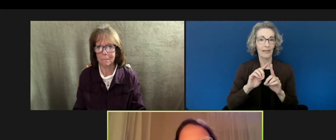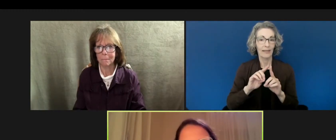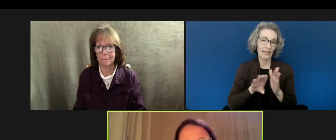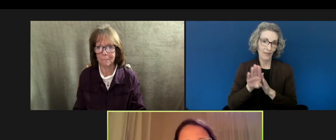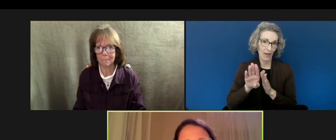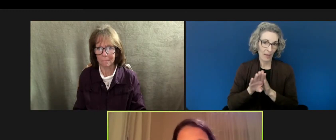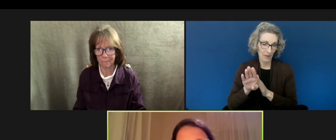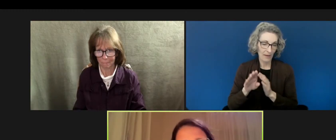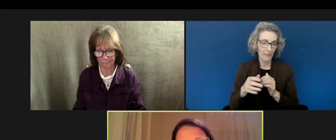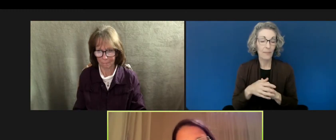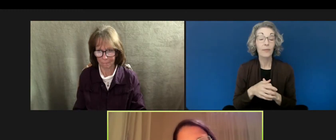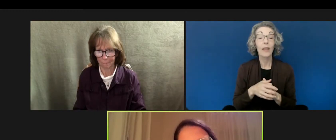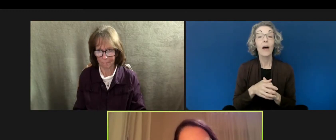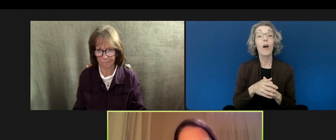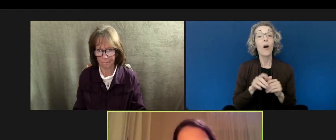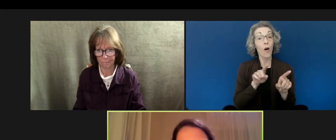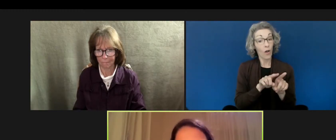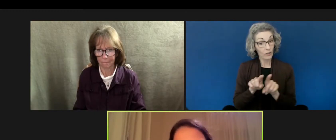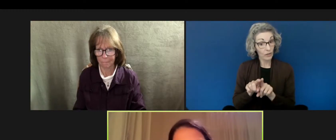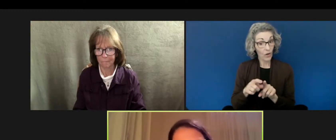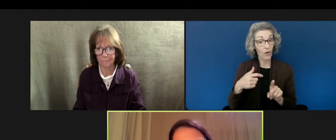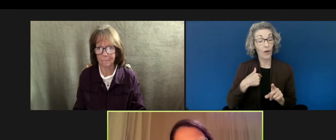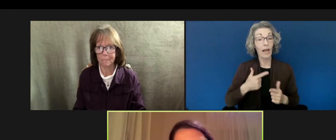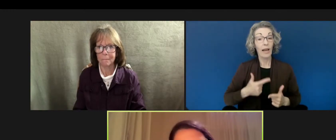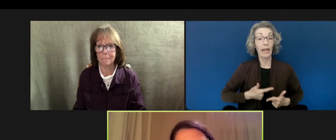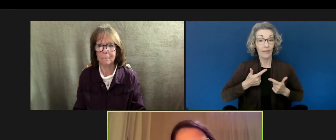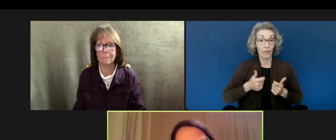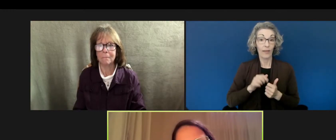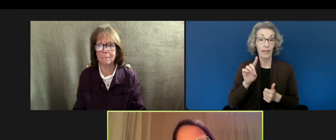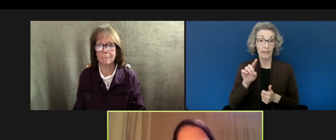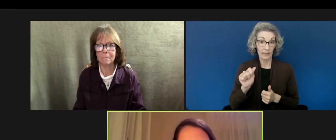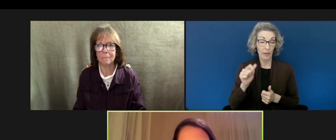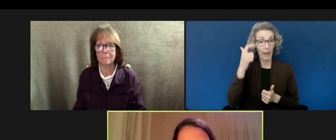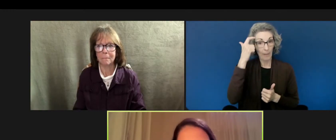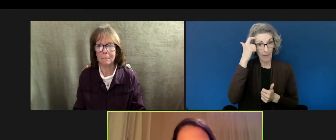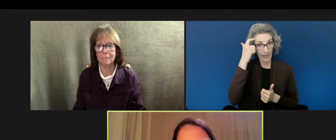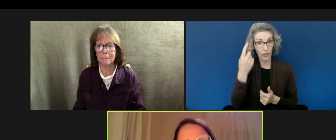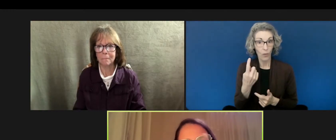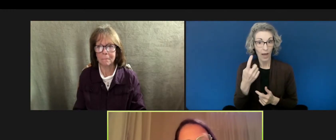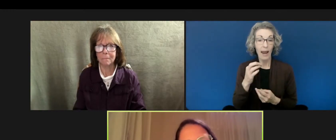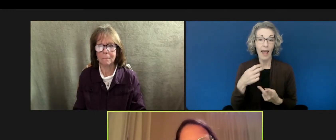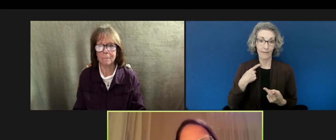And I also am living with a disability, a mental one and